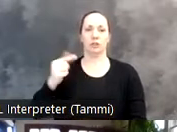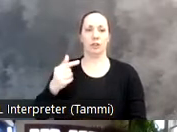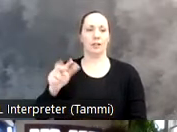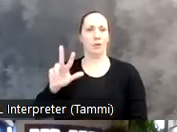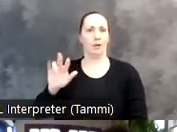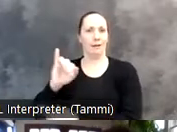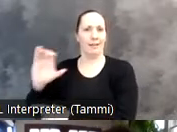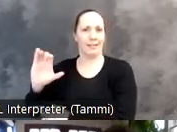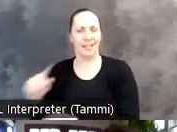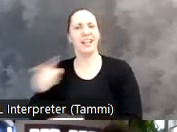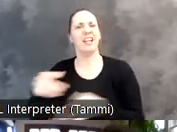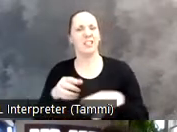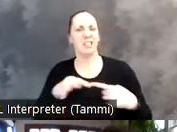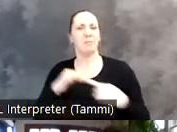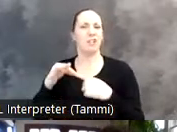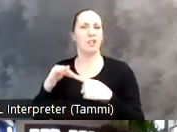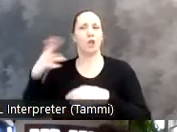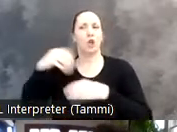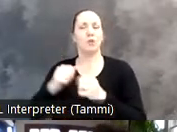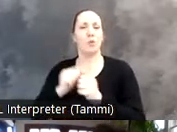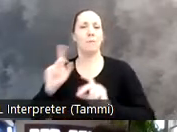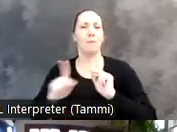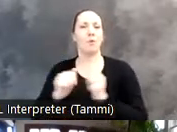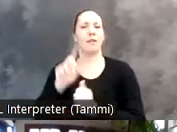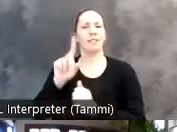of the disabled people in a national DPI and an international